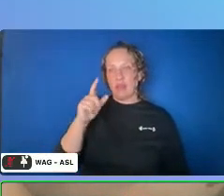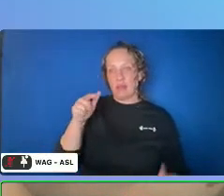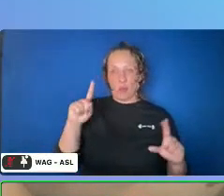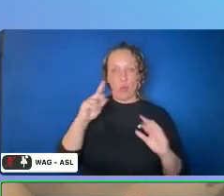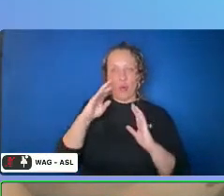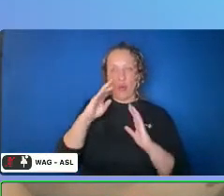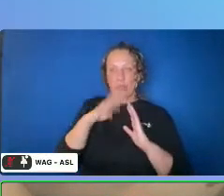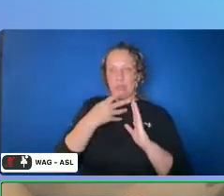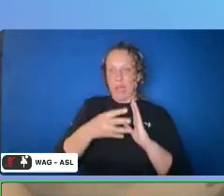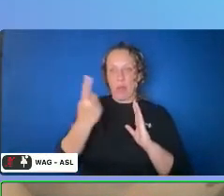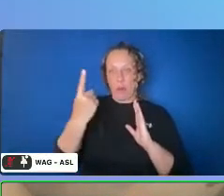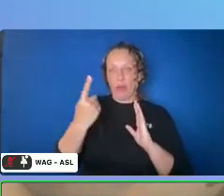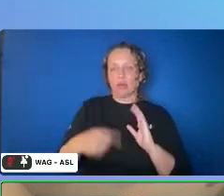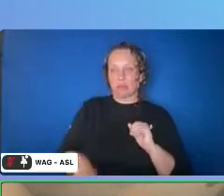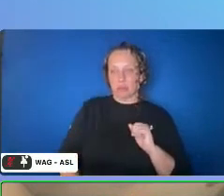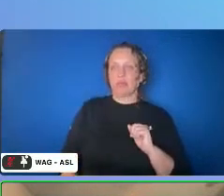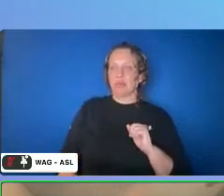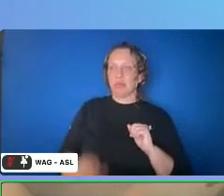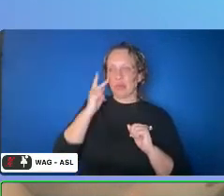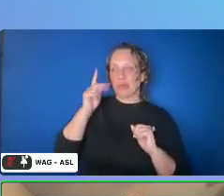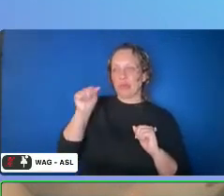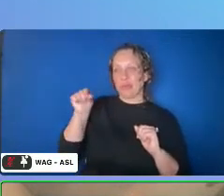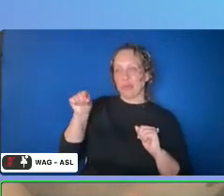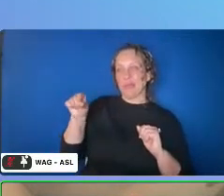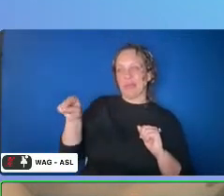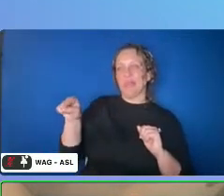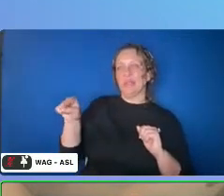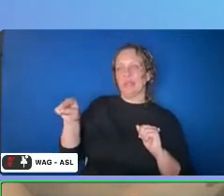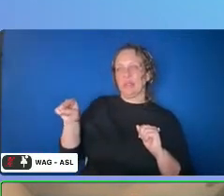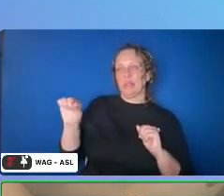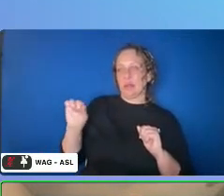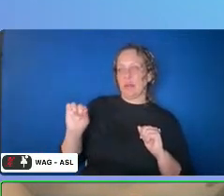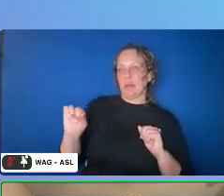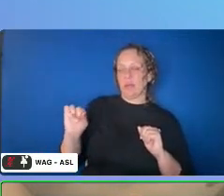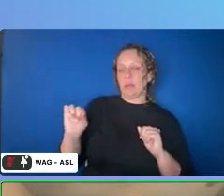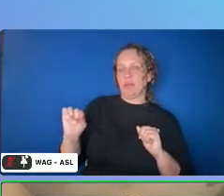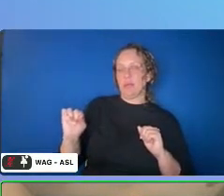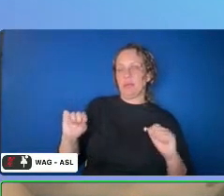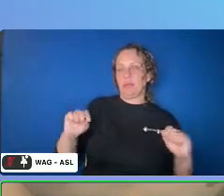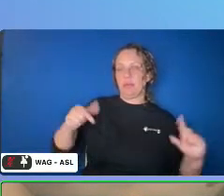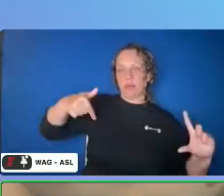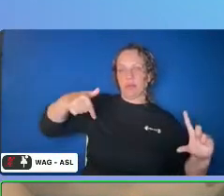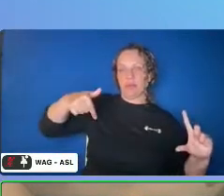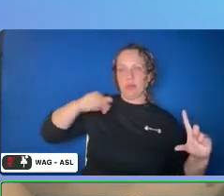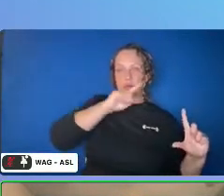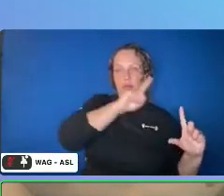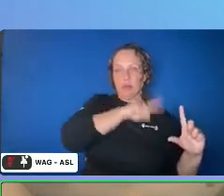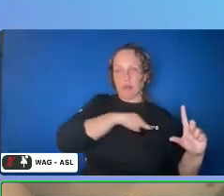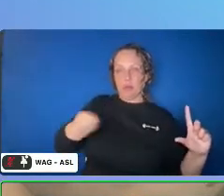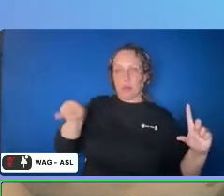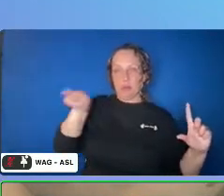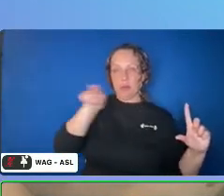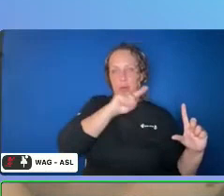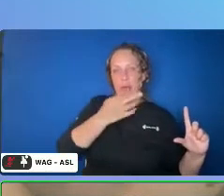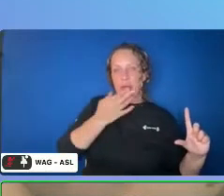So there's a nice little thumbnail here that I can highlight the table on the page, and I'm going to hit Next after selecting the one table.